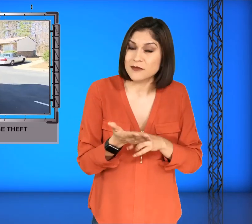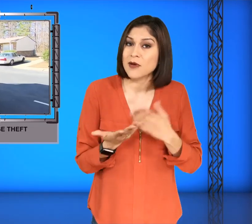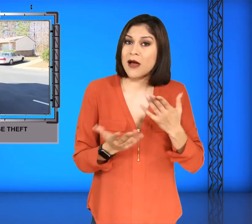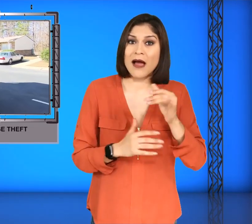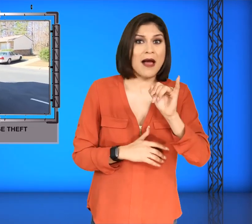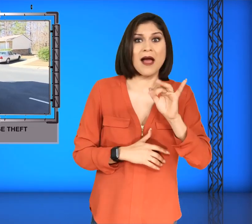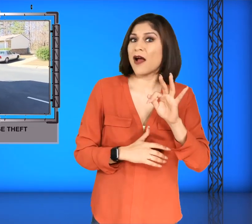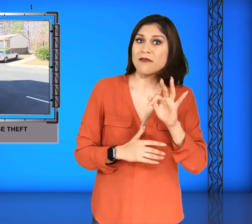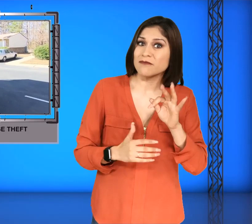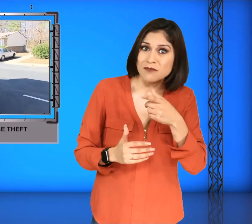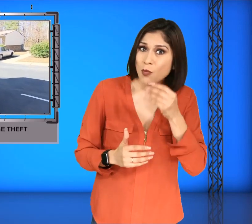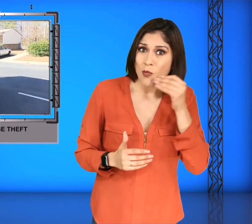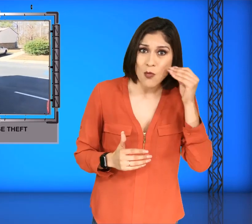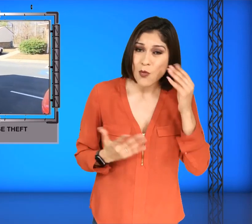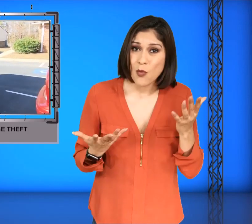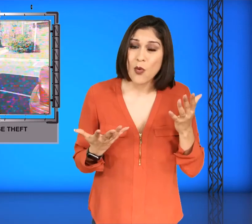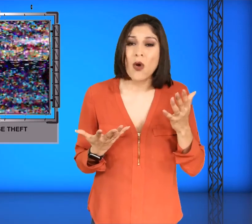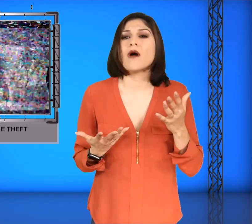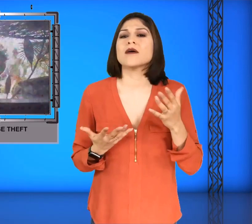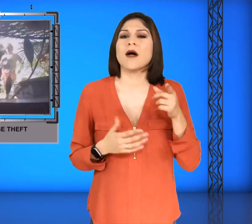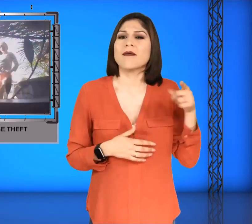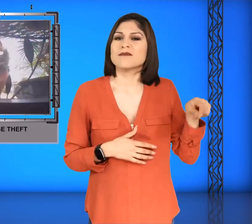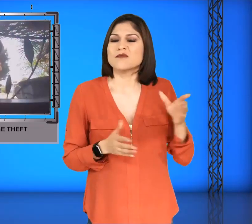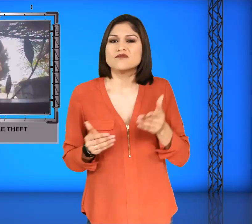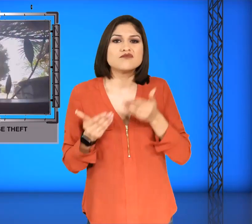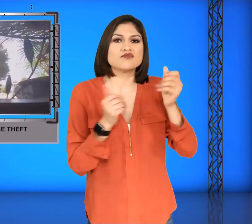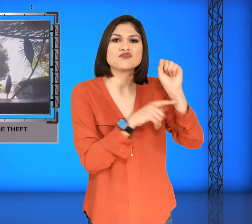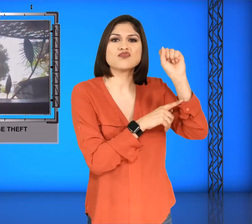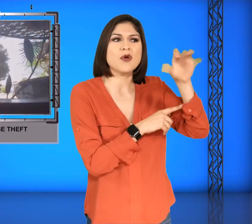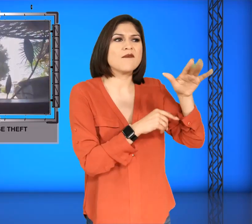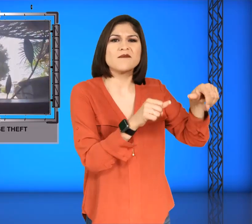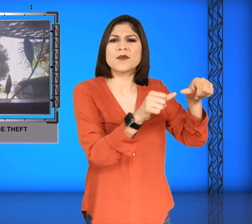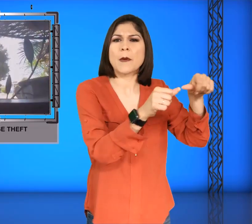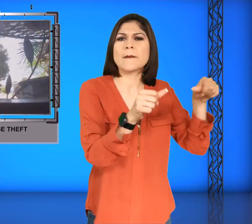Even if your packages don't need a signature, you can request that they get held at the